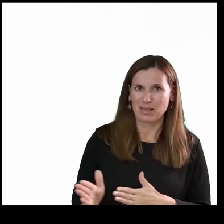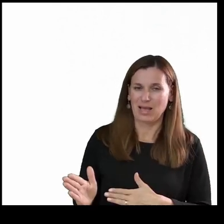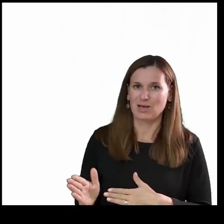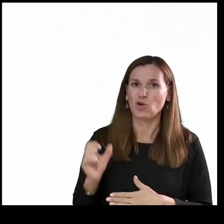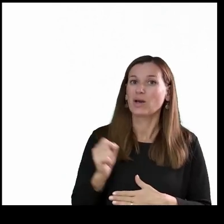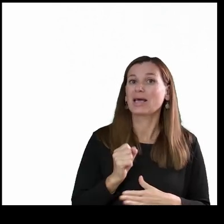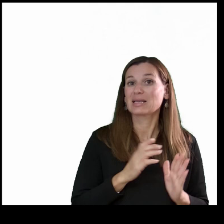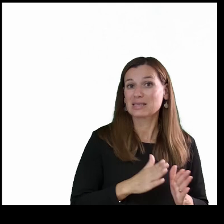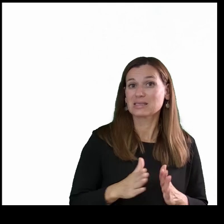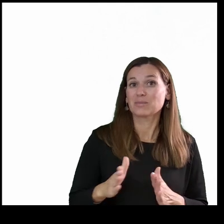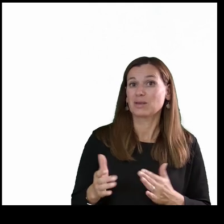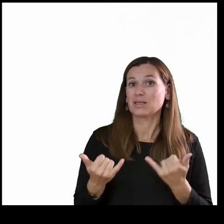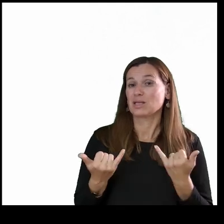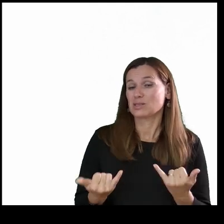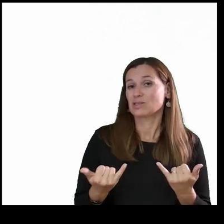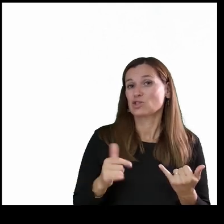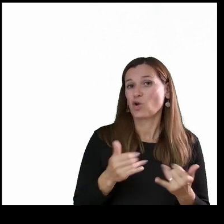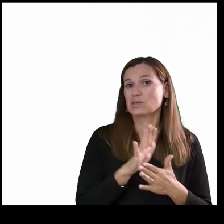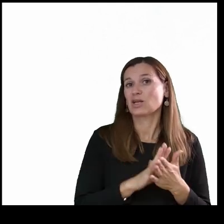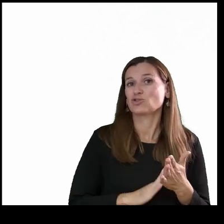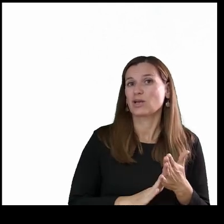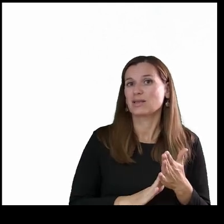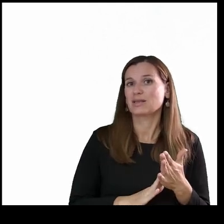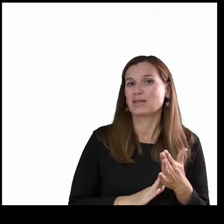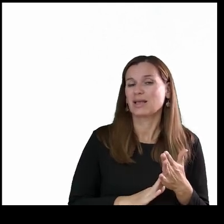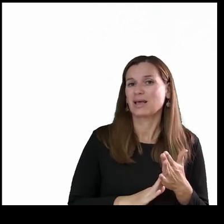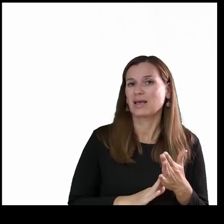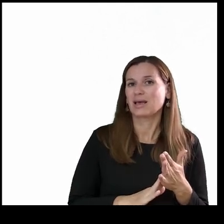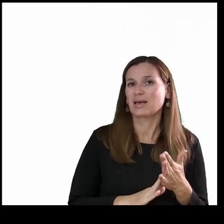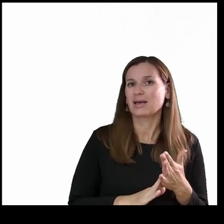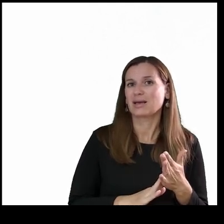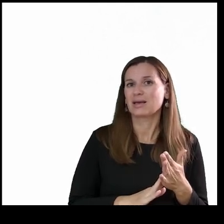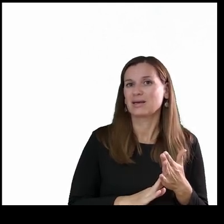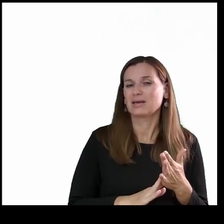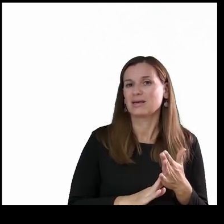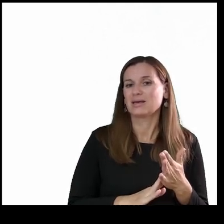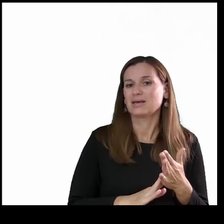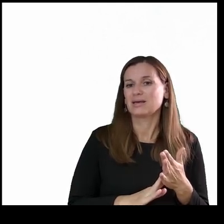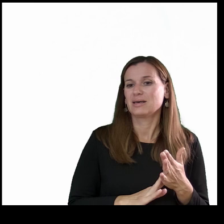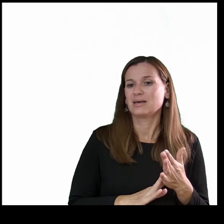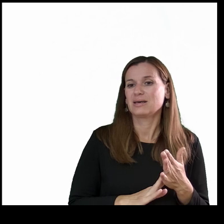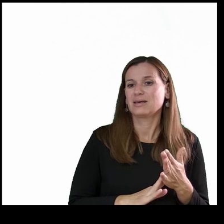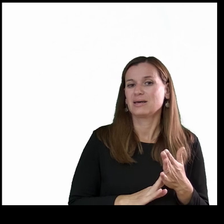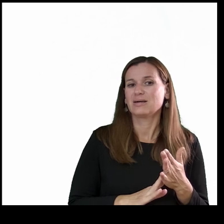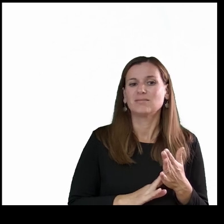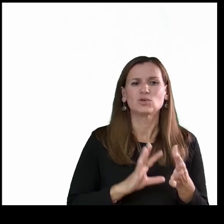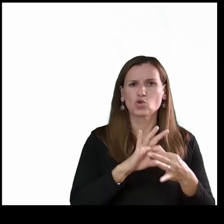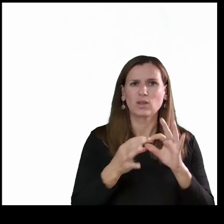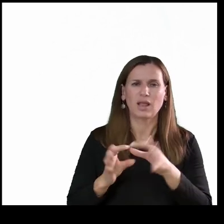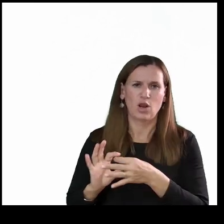now beginning to cooperate, to melt. So these are the two features of